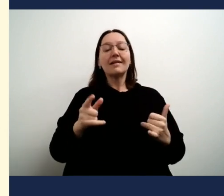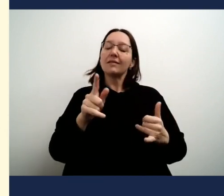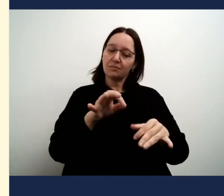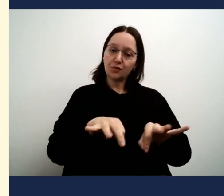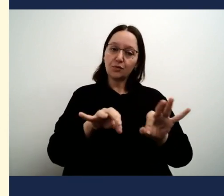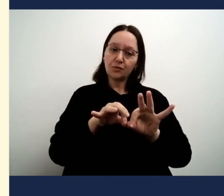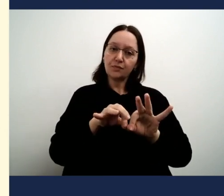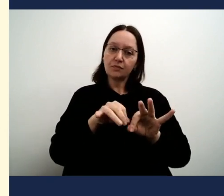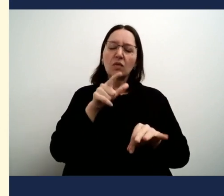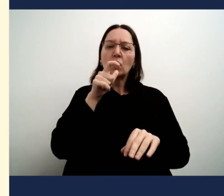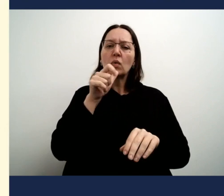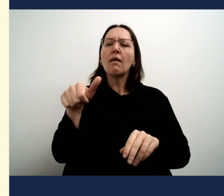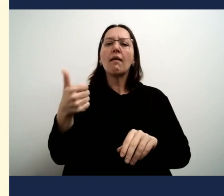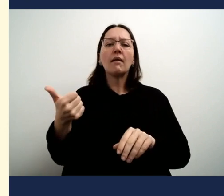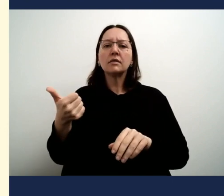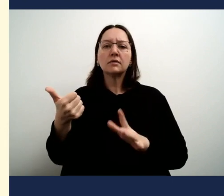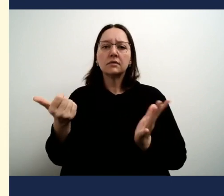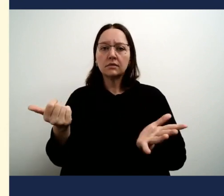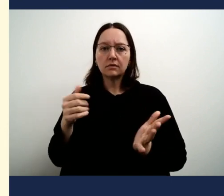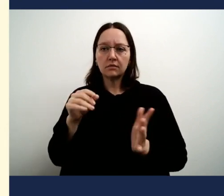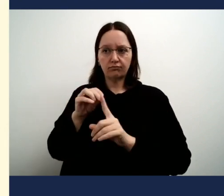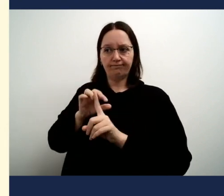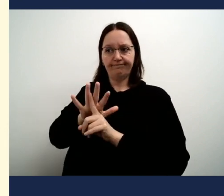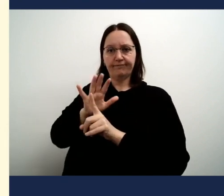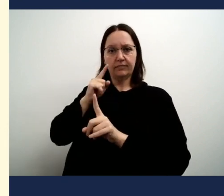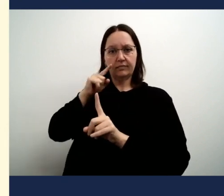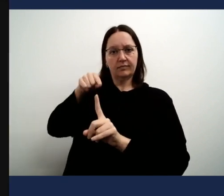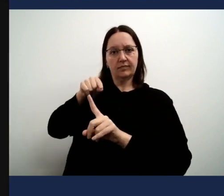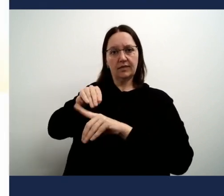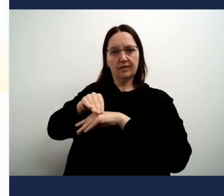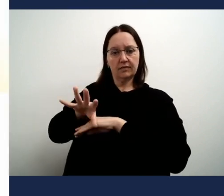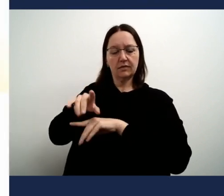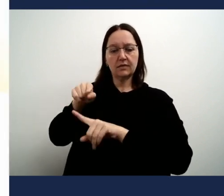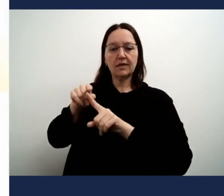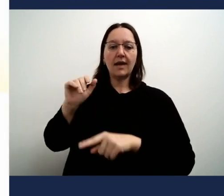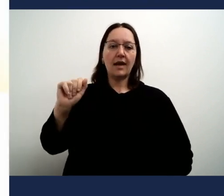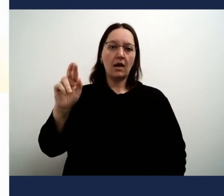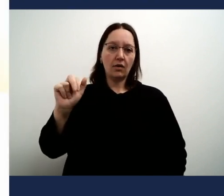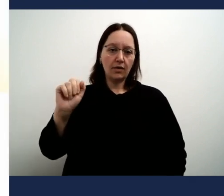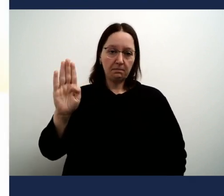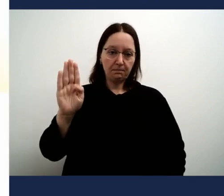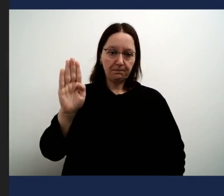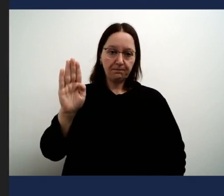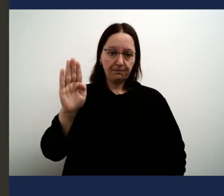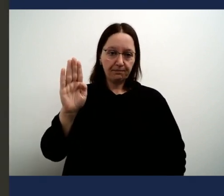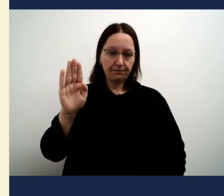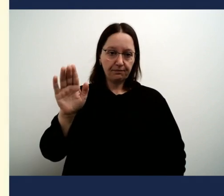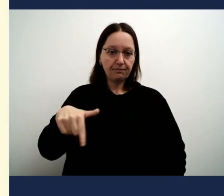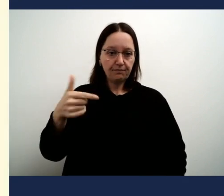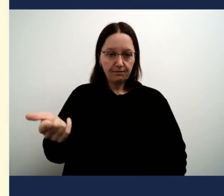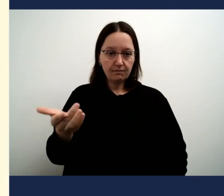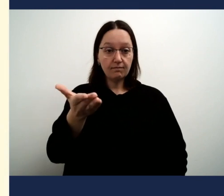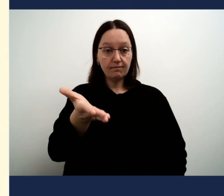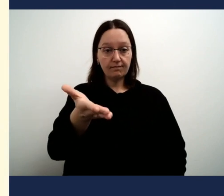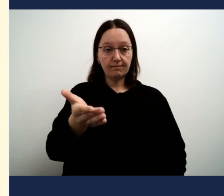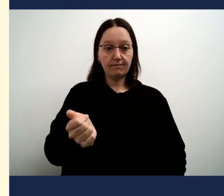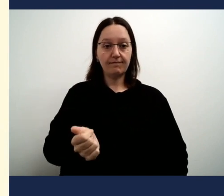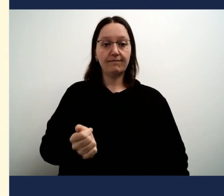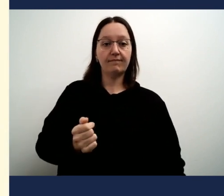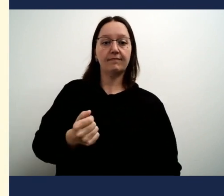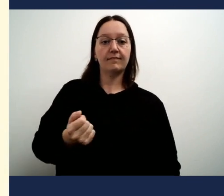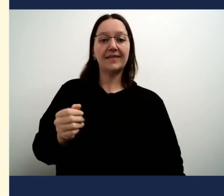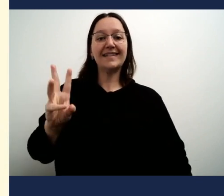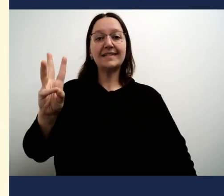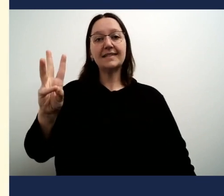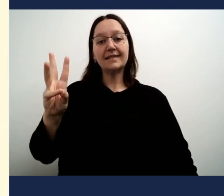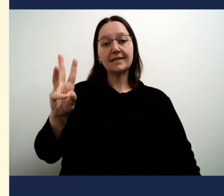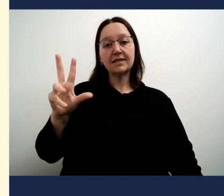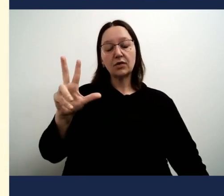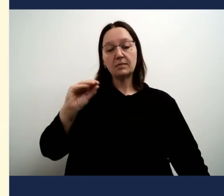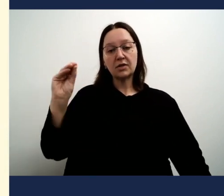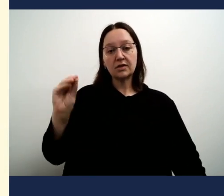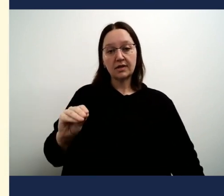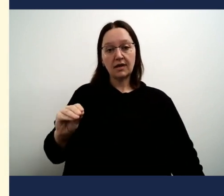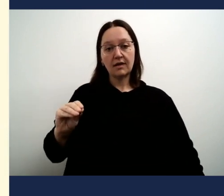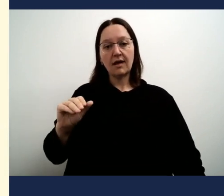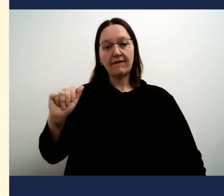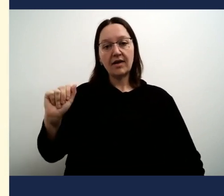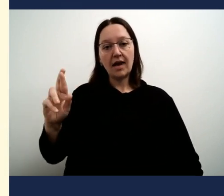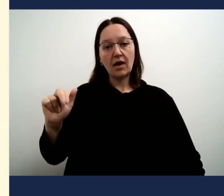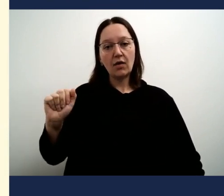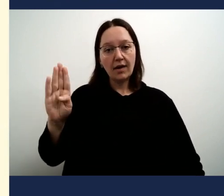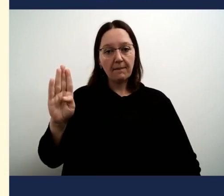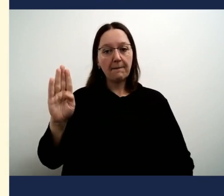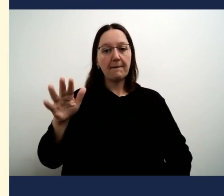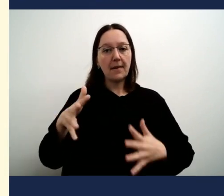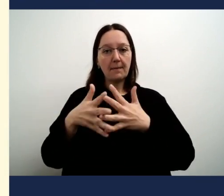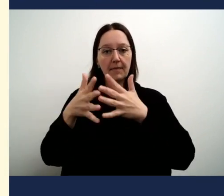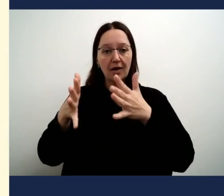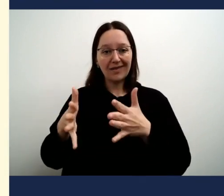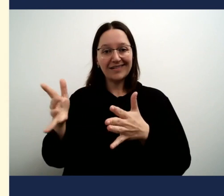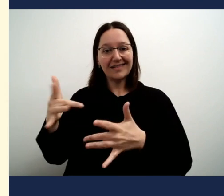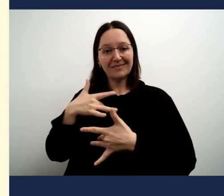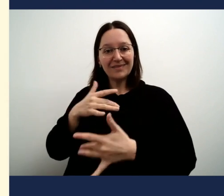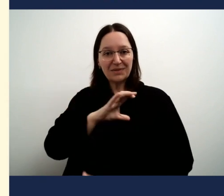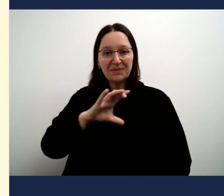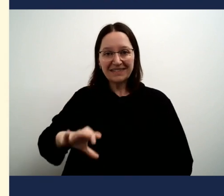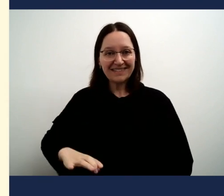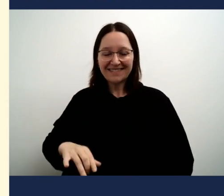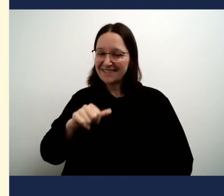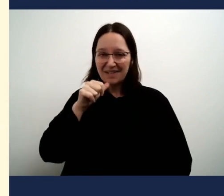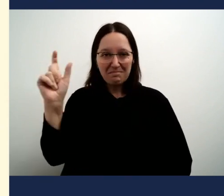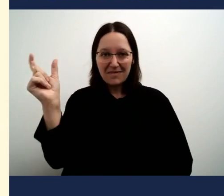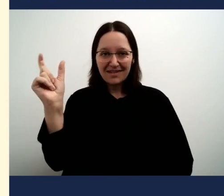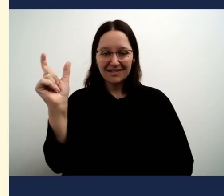. Islamophobiaing